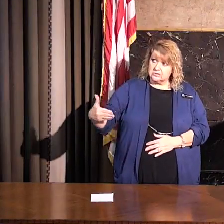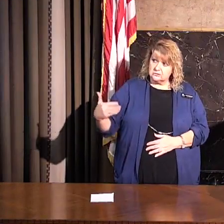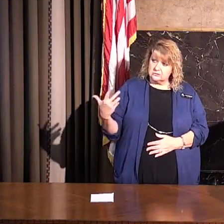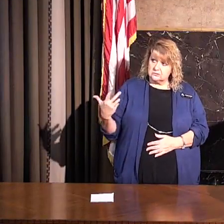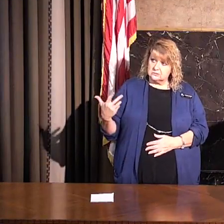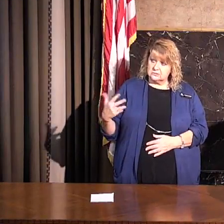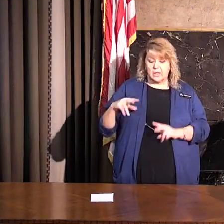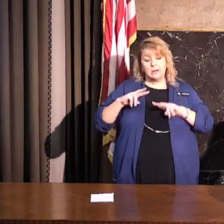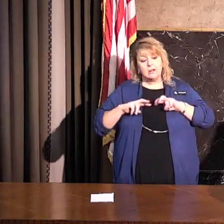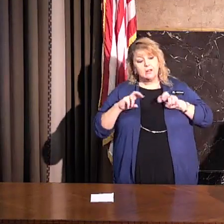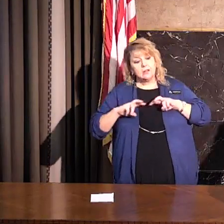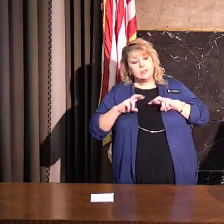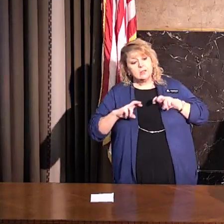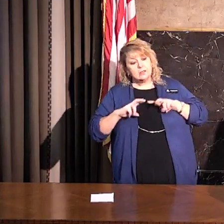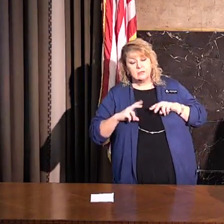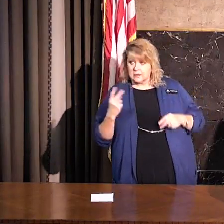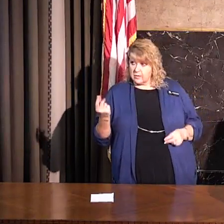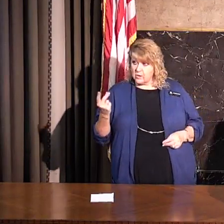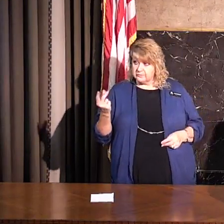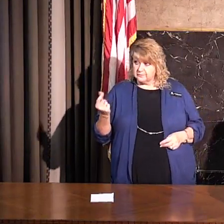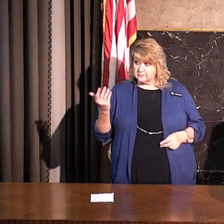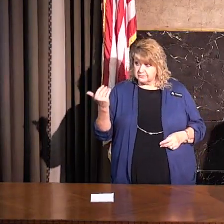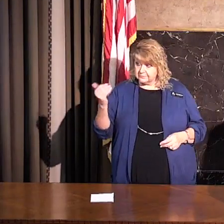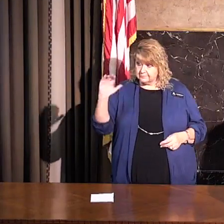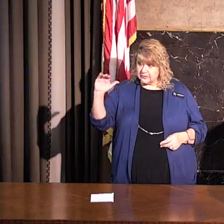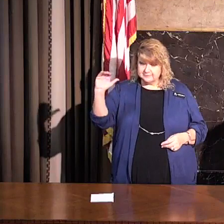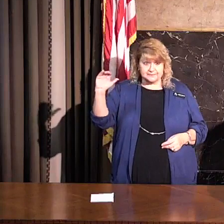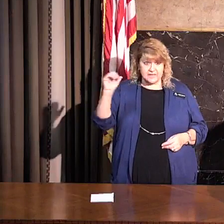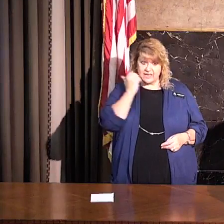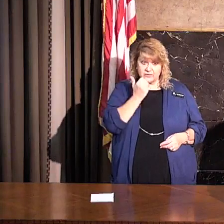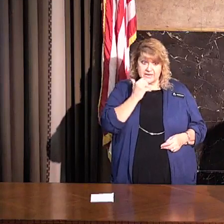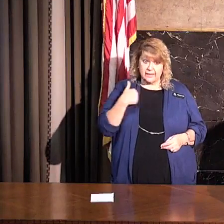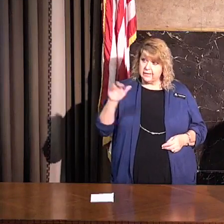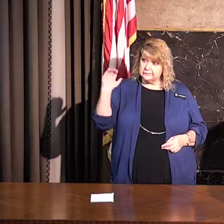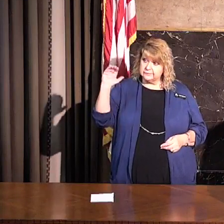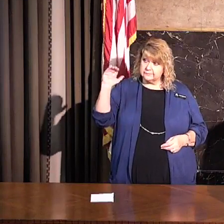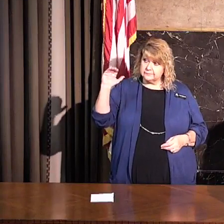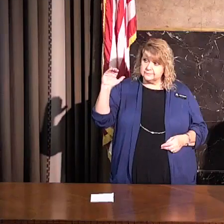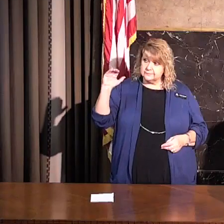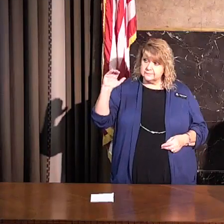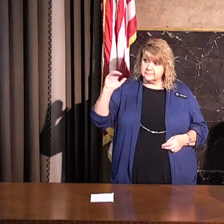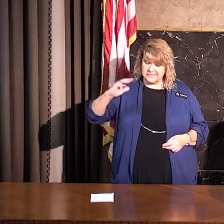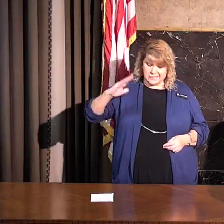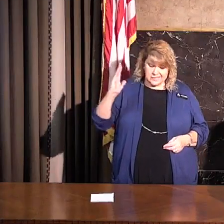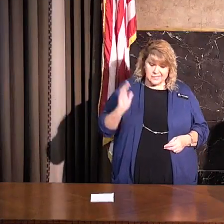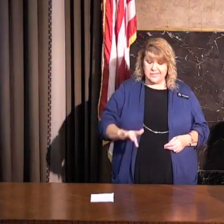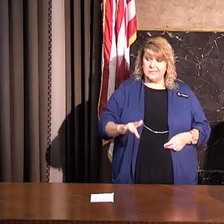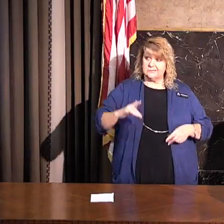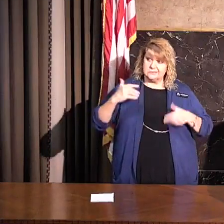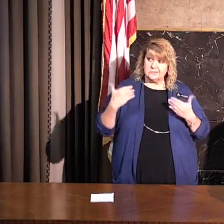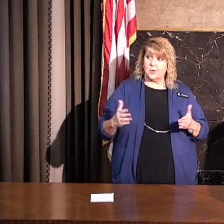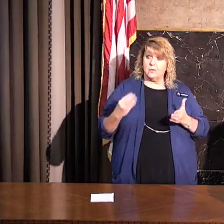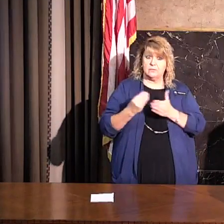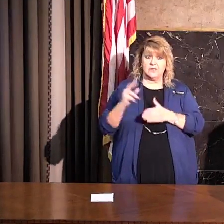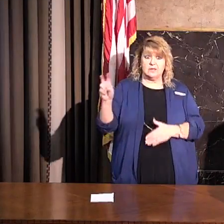this program Uh uh you know started and and I fully expect